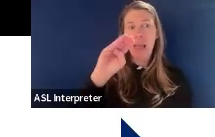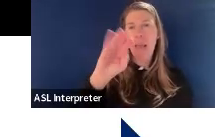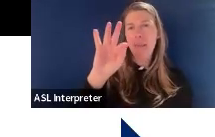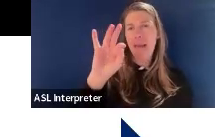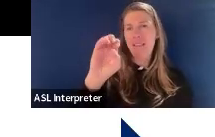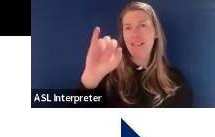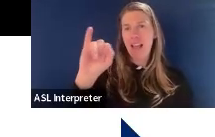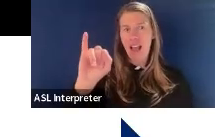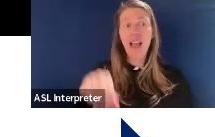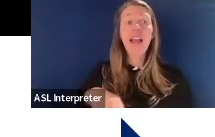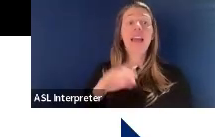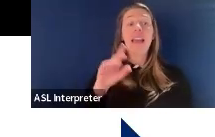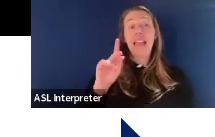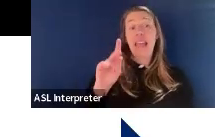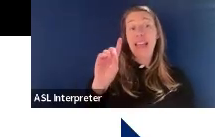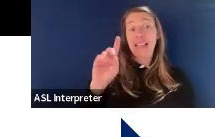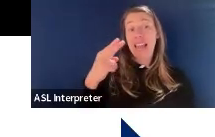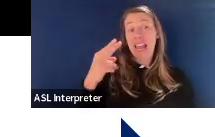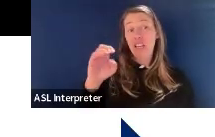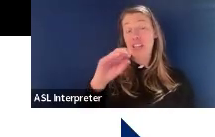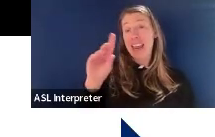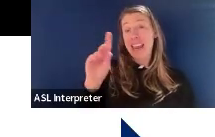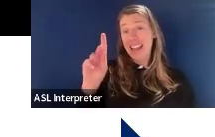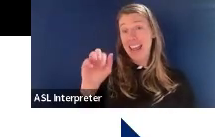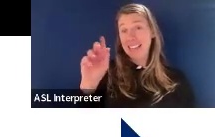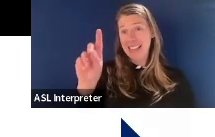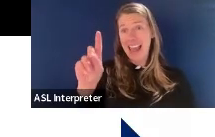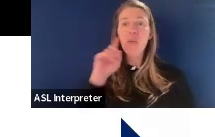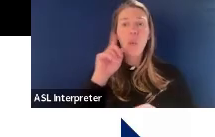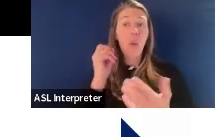KDHE and K Dad's confirm eligibility and approve waiver enrollment.